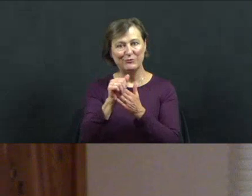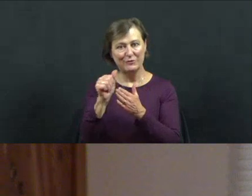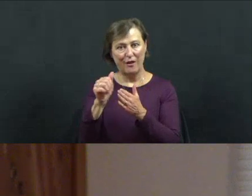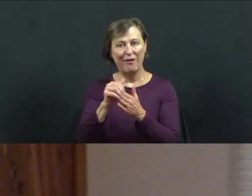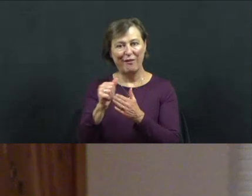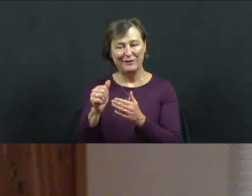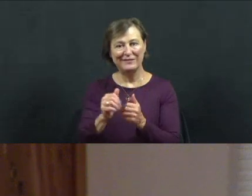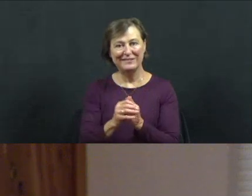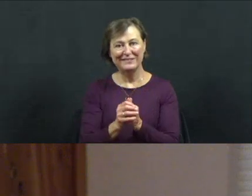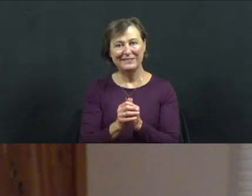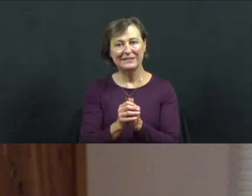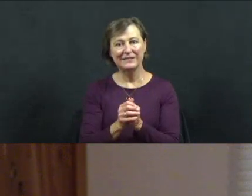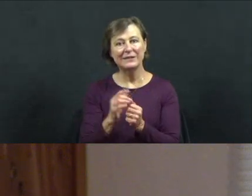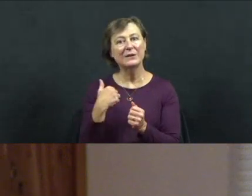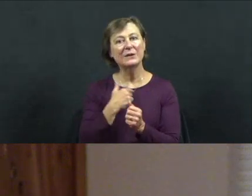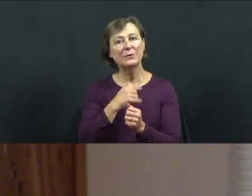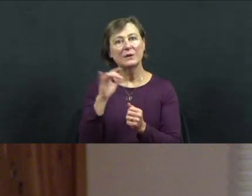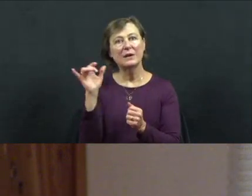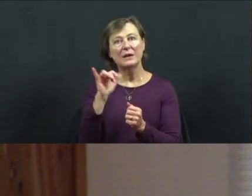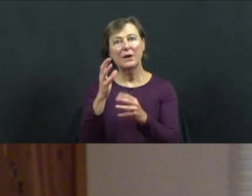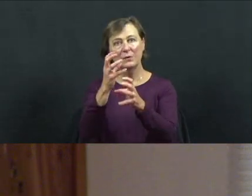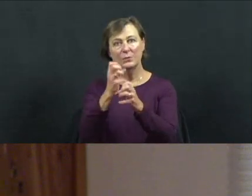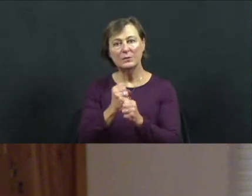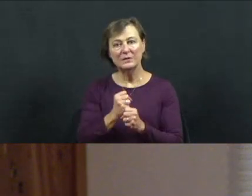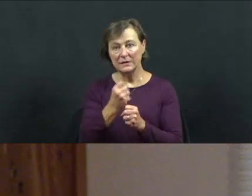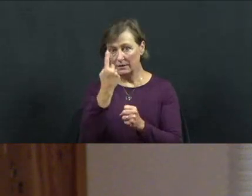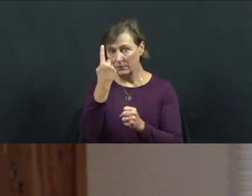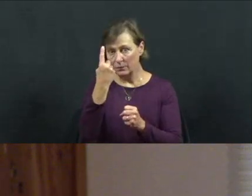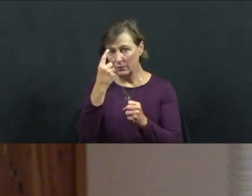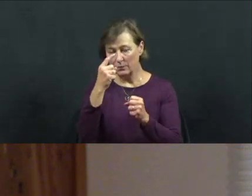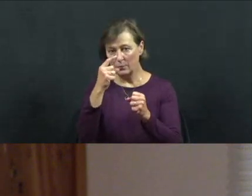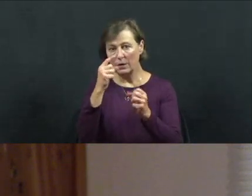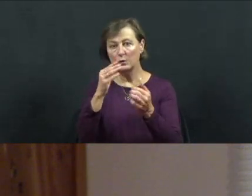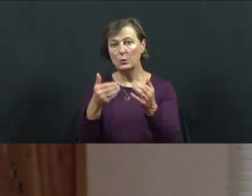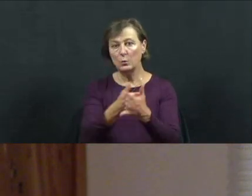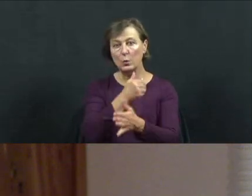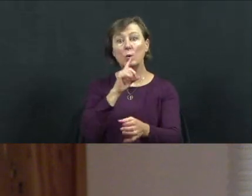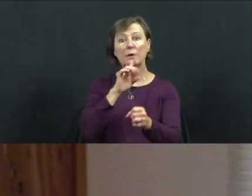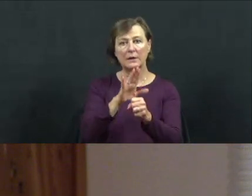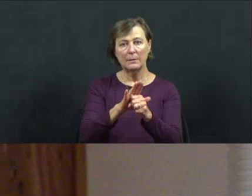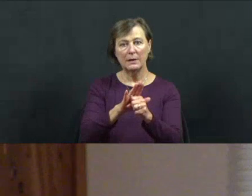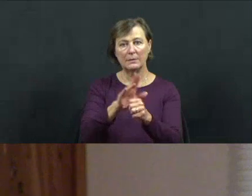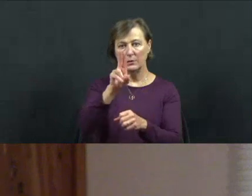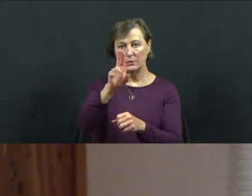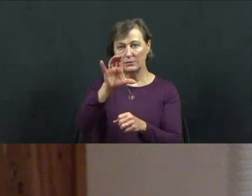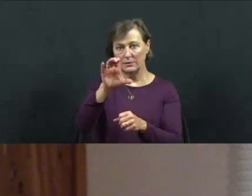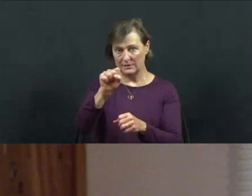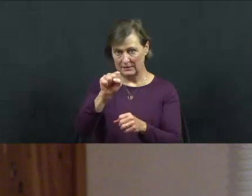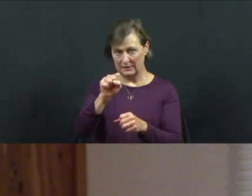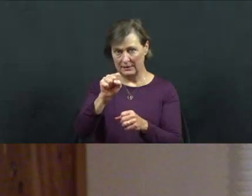We also received word of one new commitment. UUCS is listed as a contingent